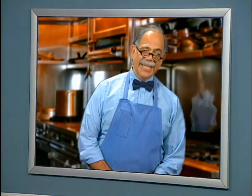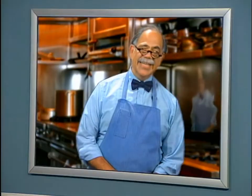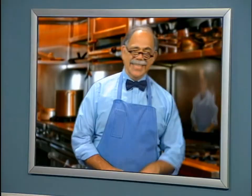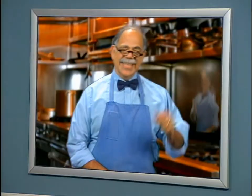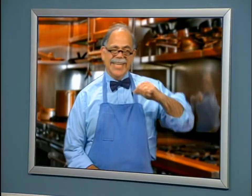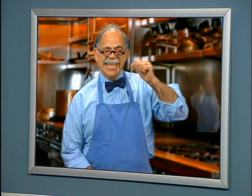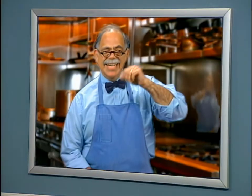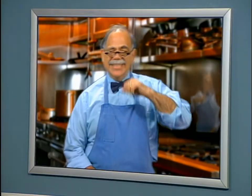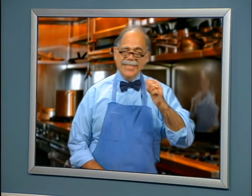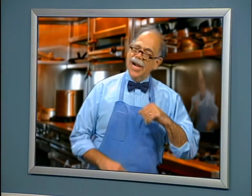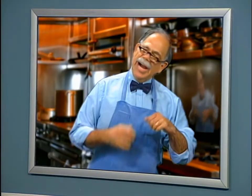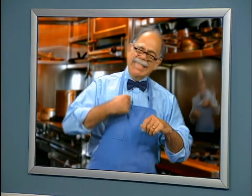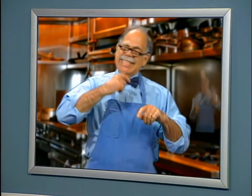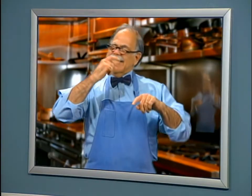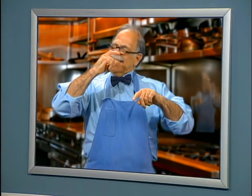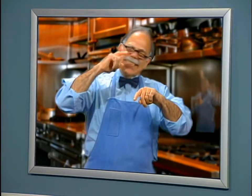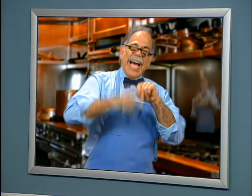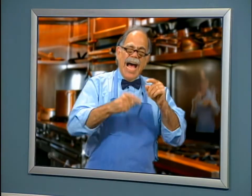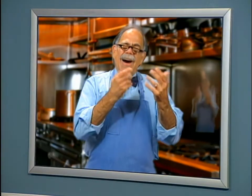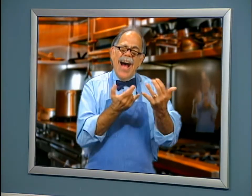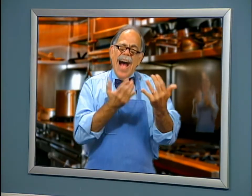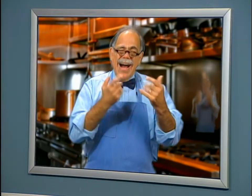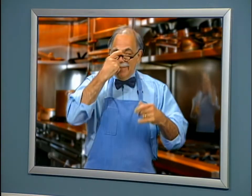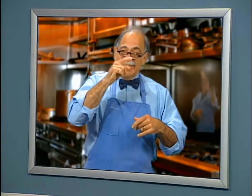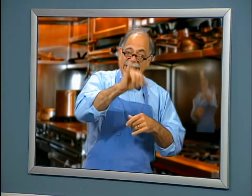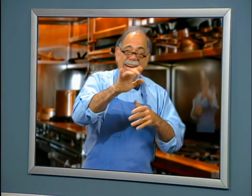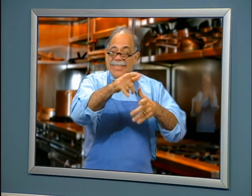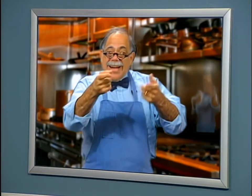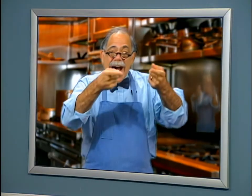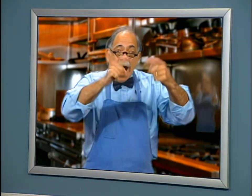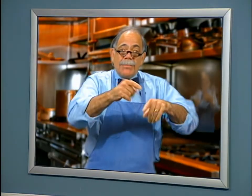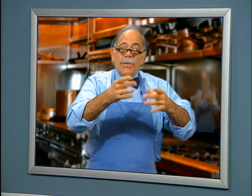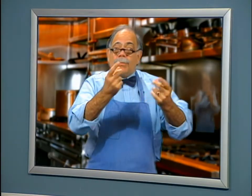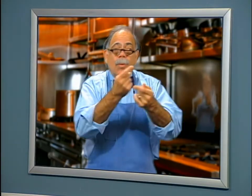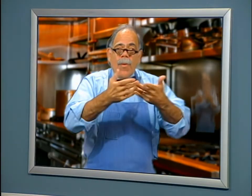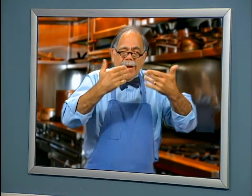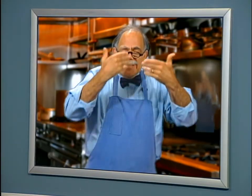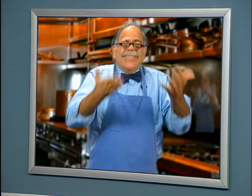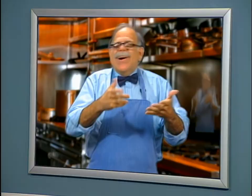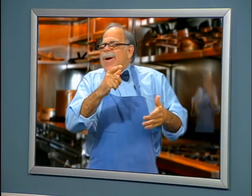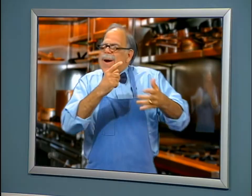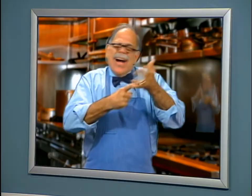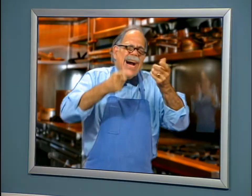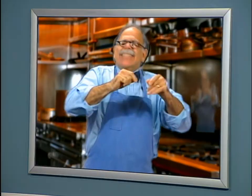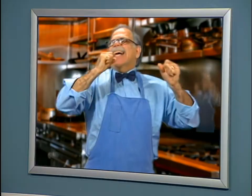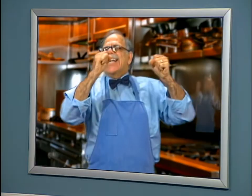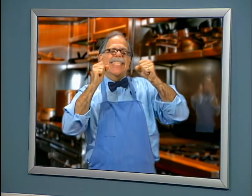THAT'S RIGHT, PINOCCHIO. AND YOU KNOW THE STORY OF PINOCCHIO, RIGHT?